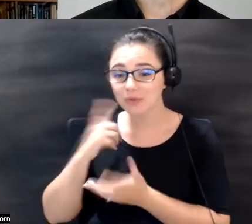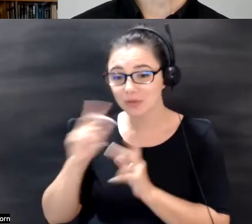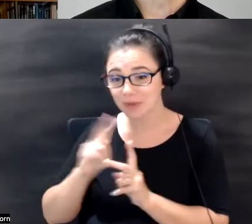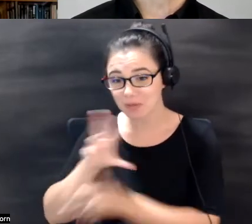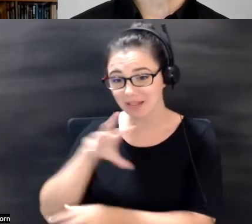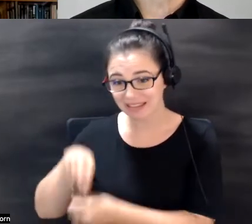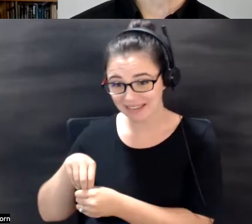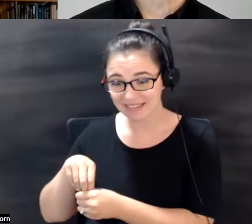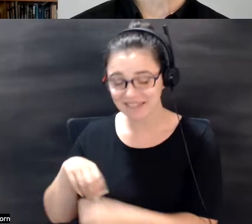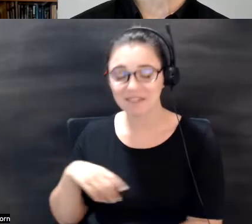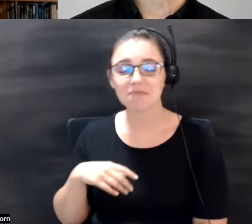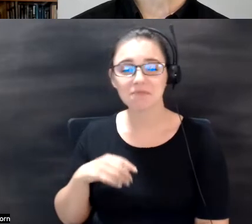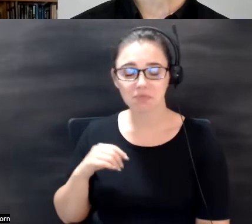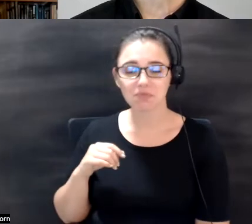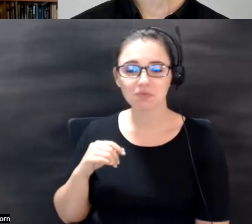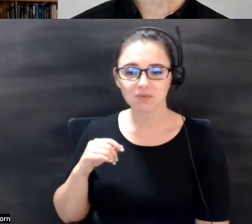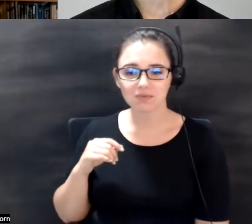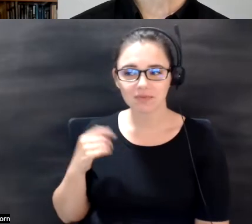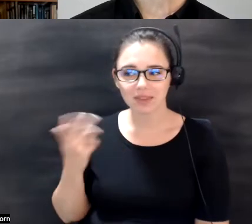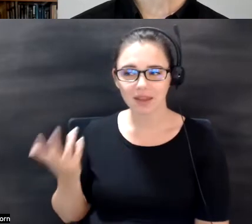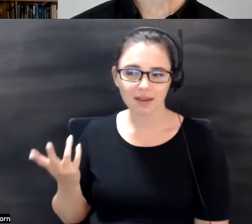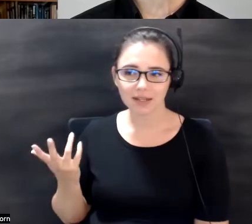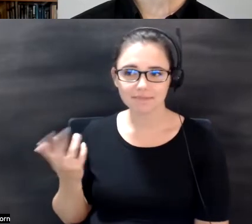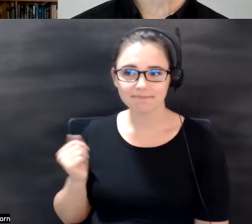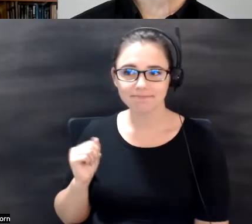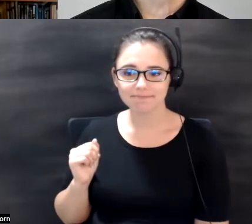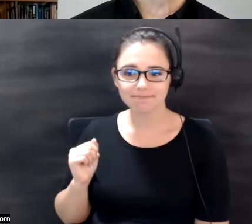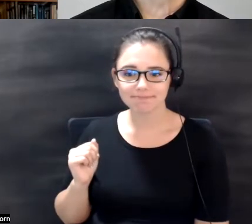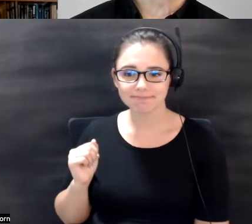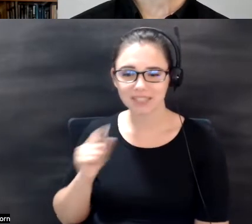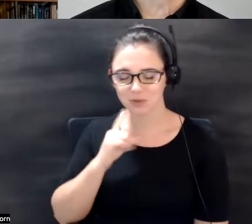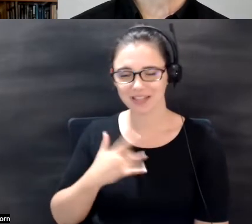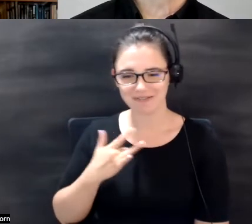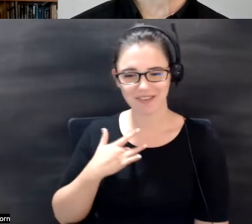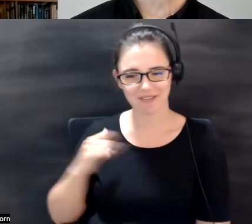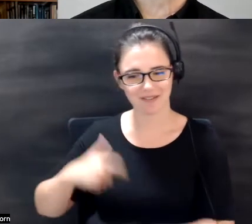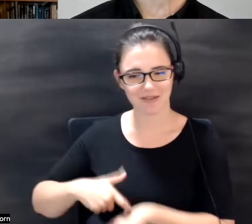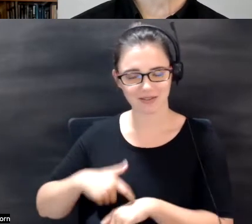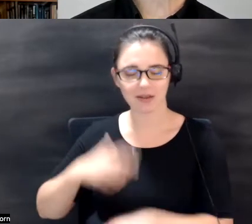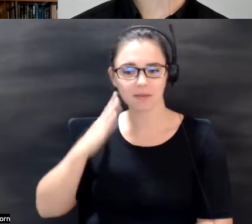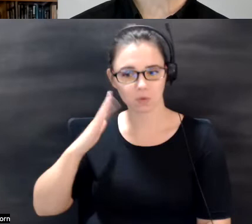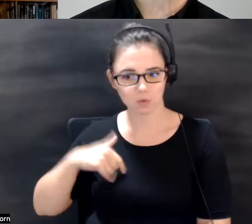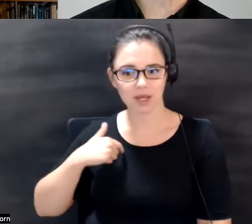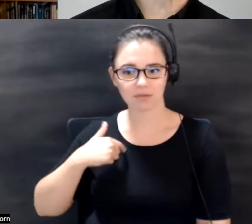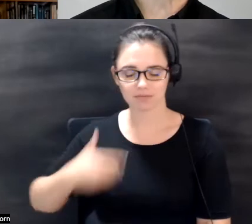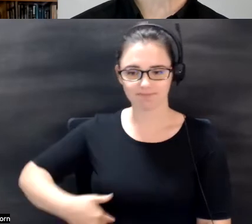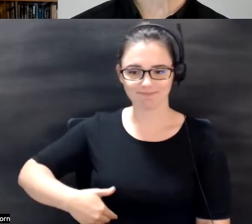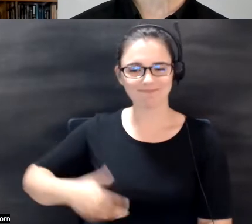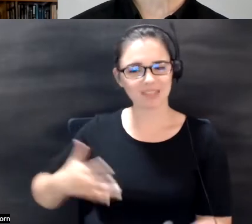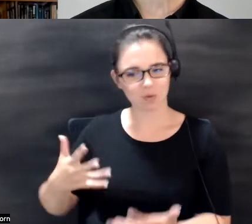and um, and really felt, even then, that I knew, that I wanted to pursue